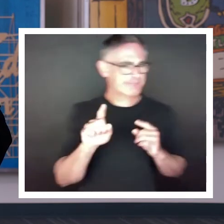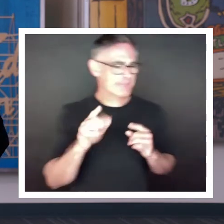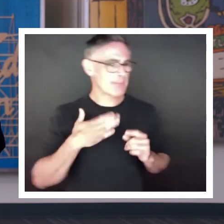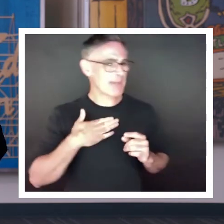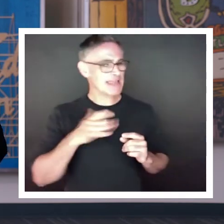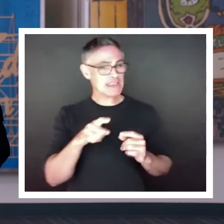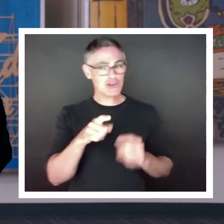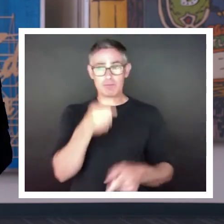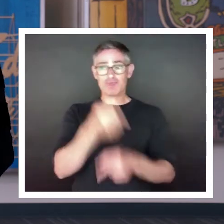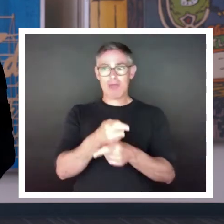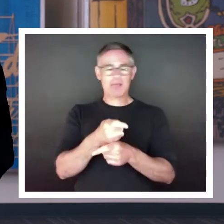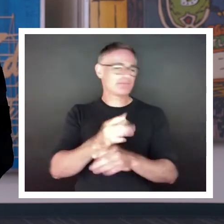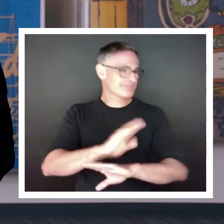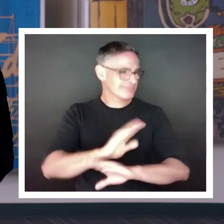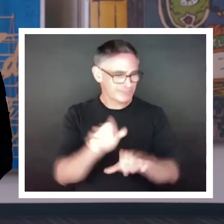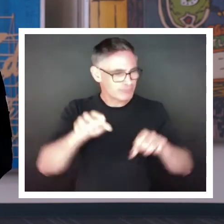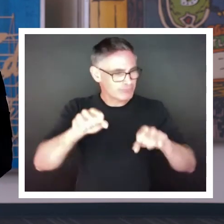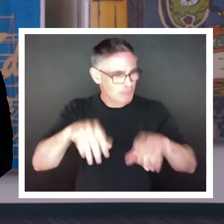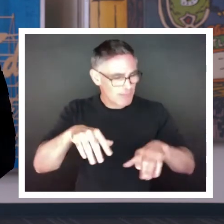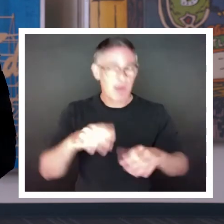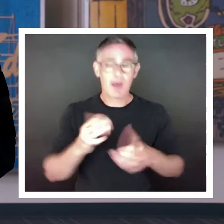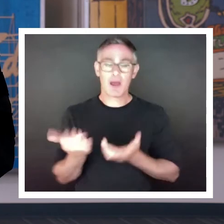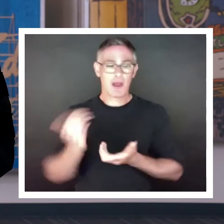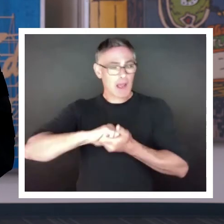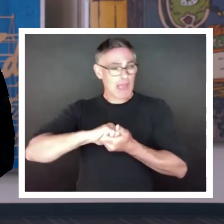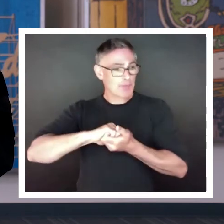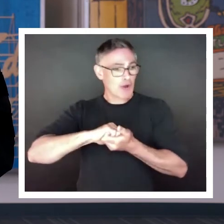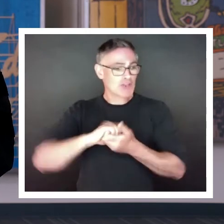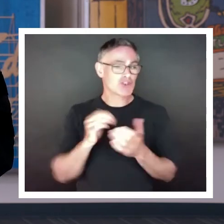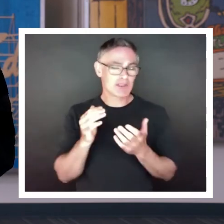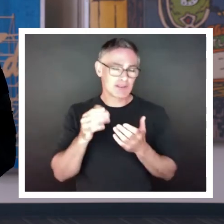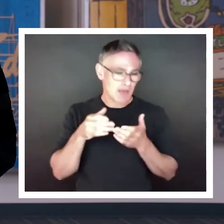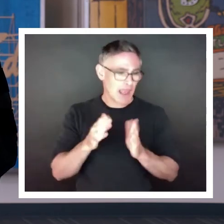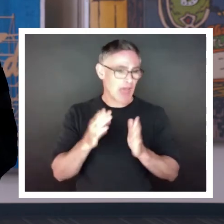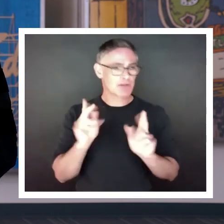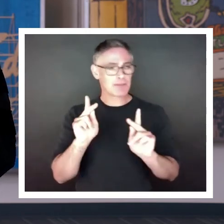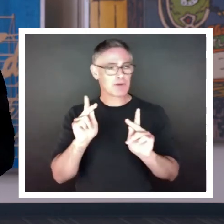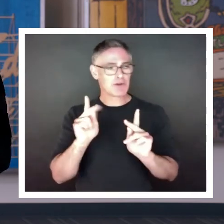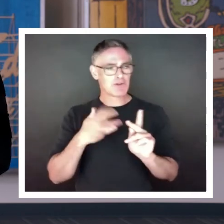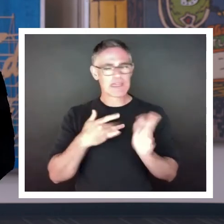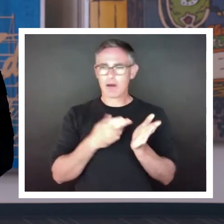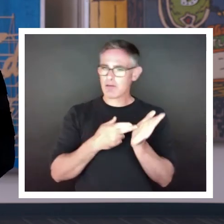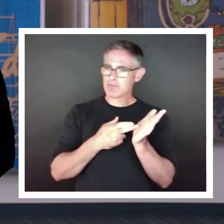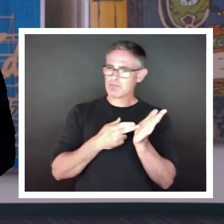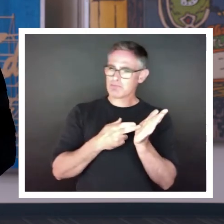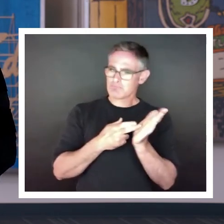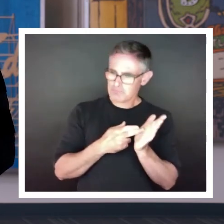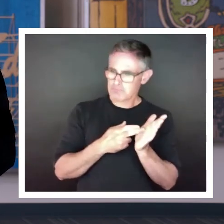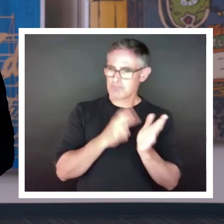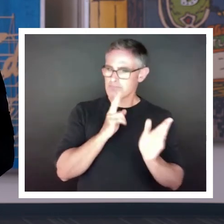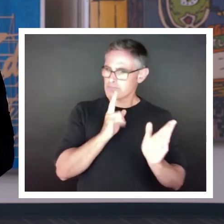Collaboration and connection bring about such ways of authenticity. Choose to be in the thick of it while recognizing